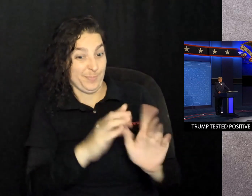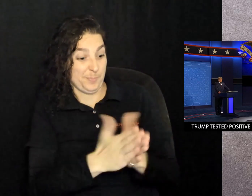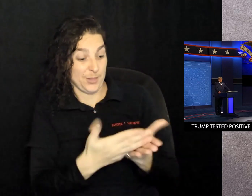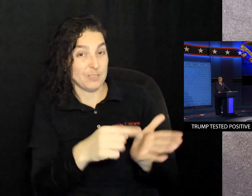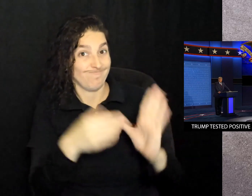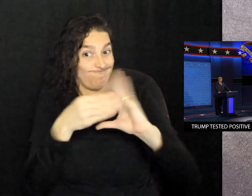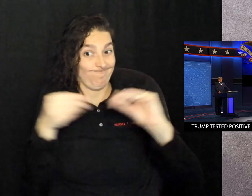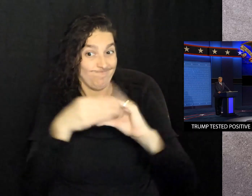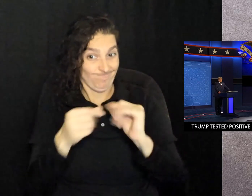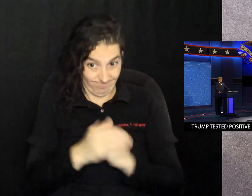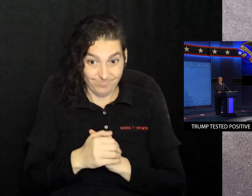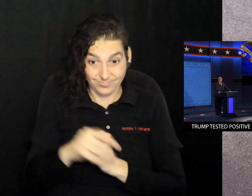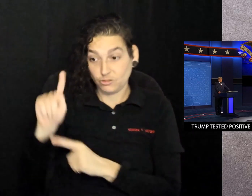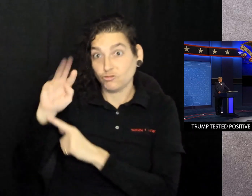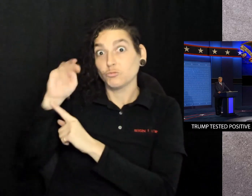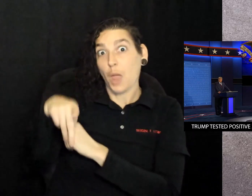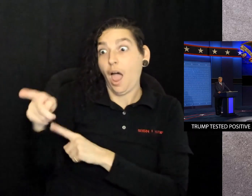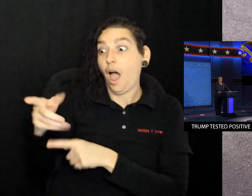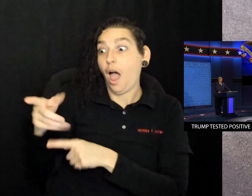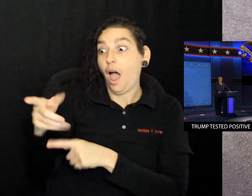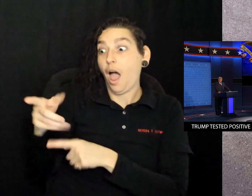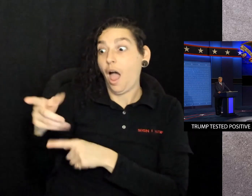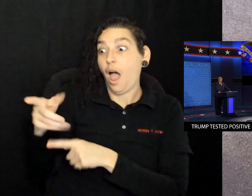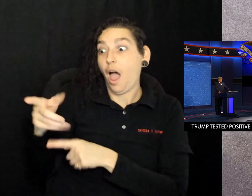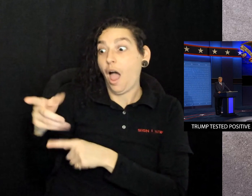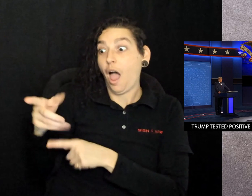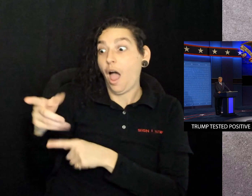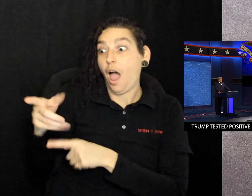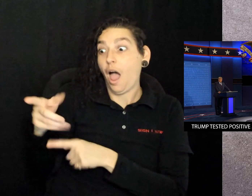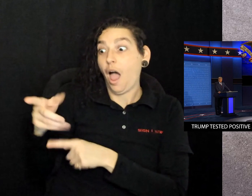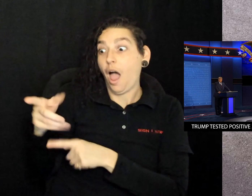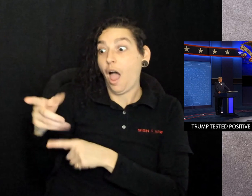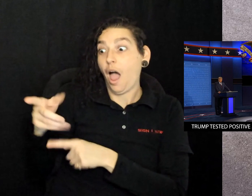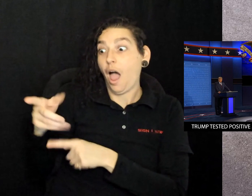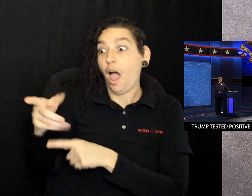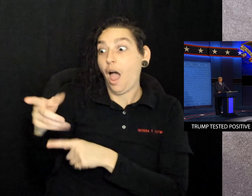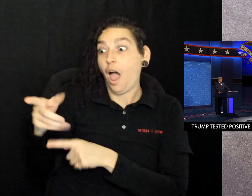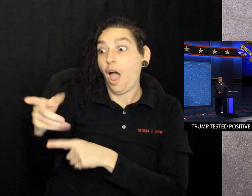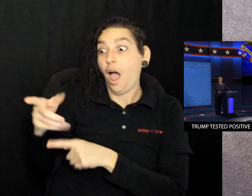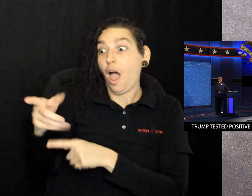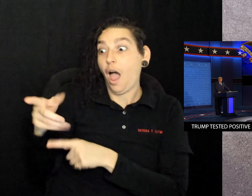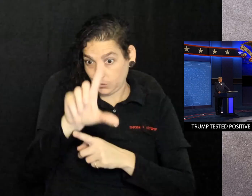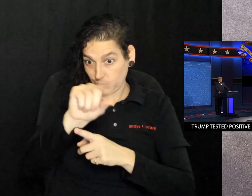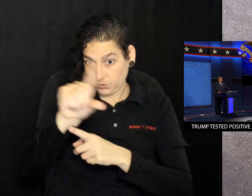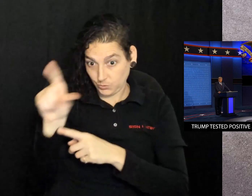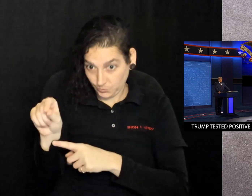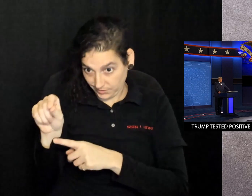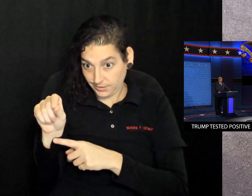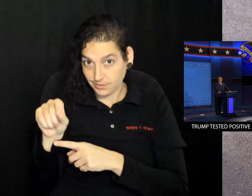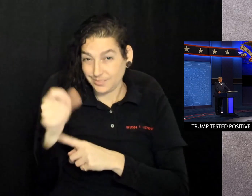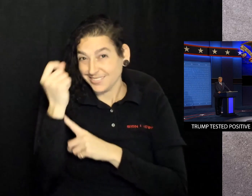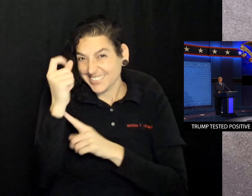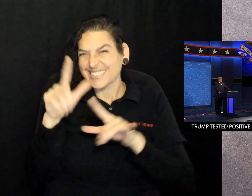but also behaving recklessly because according to Meadows book